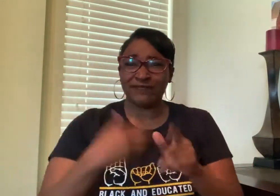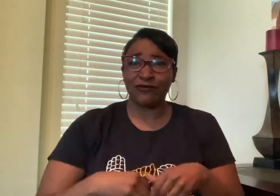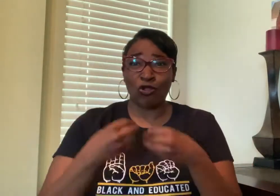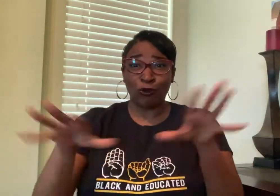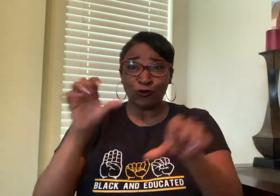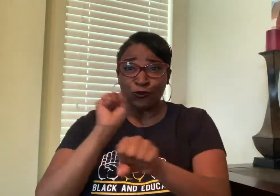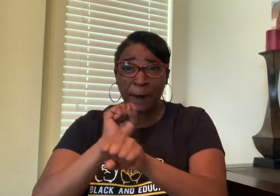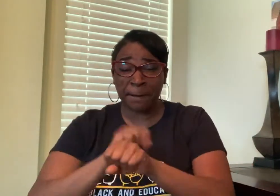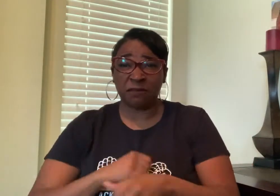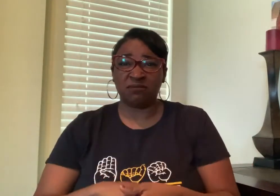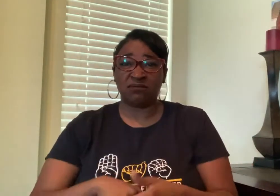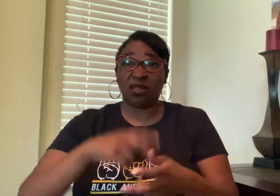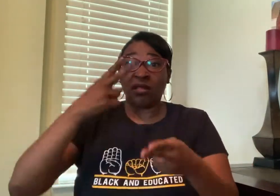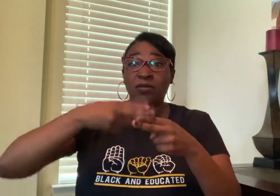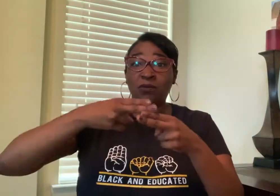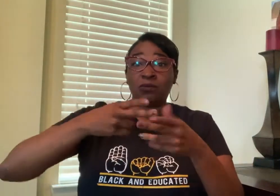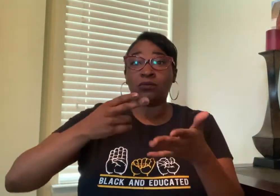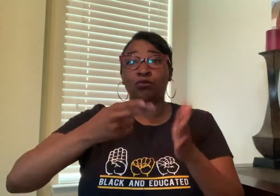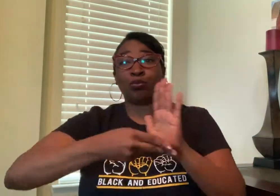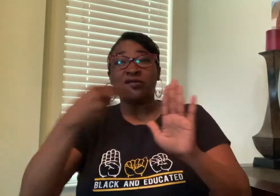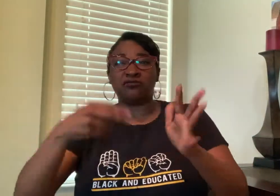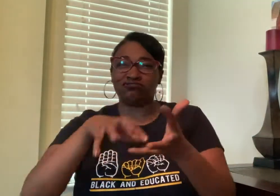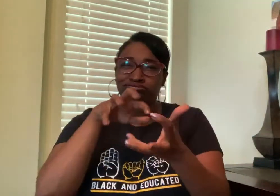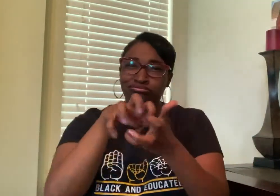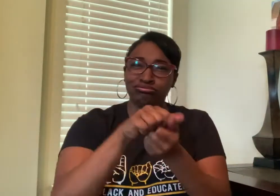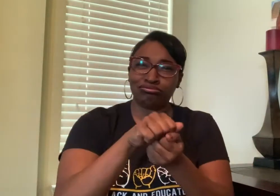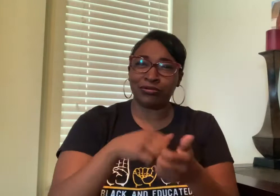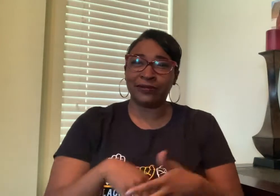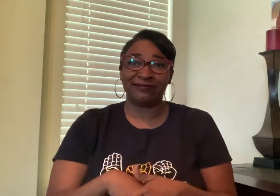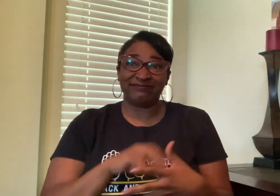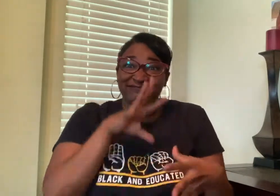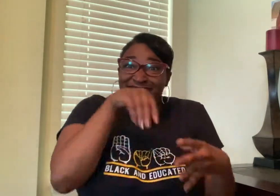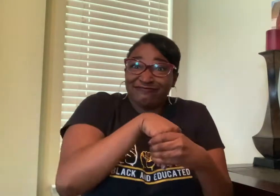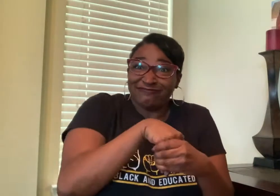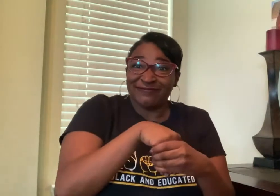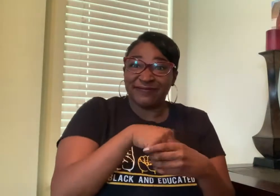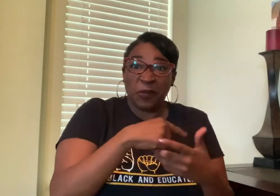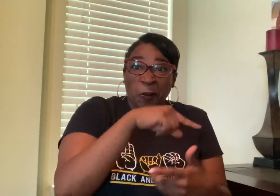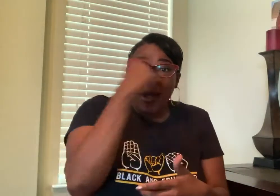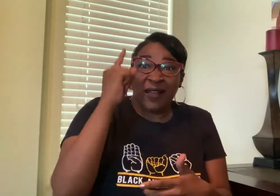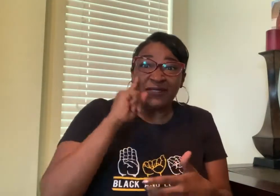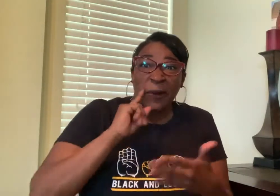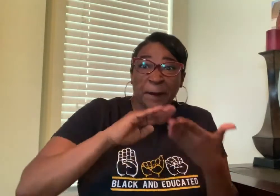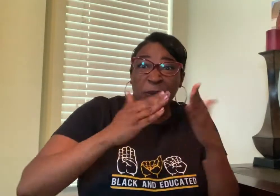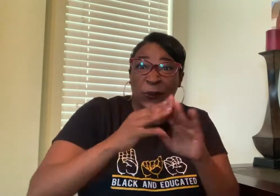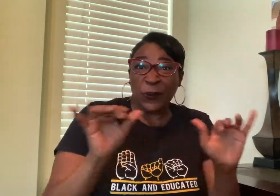The rhetoric causing jobs to be lost, reputations destroyed- all from within, this applies to